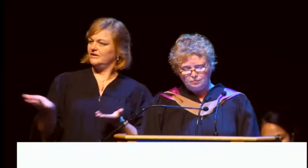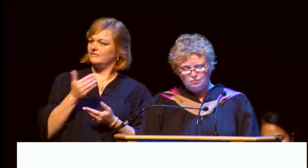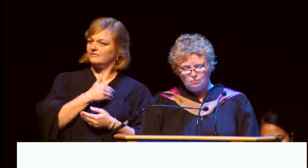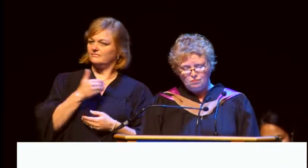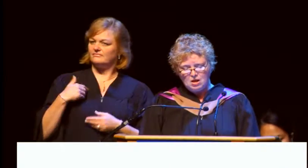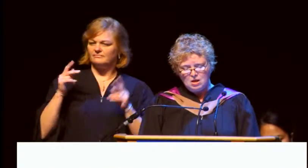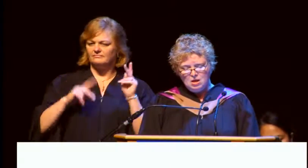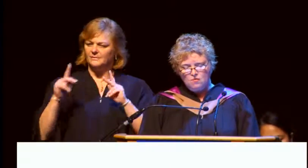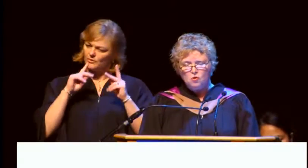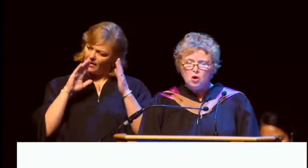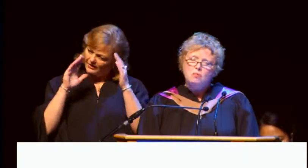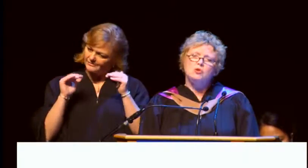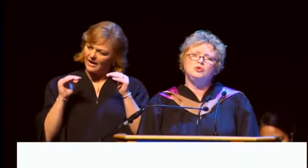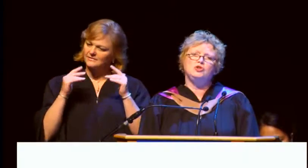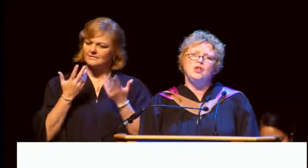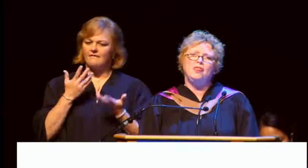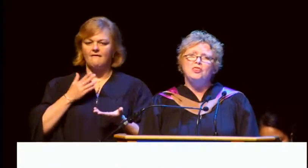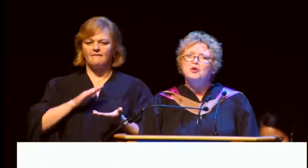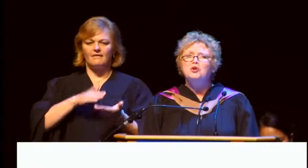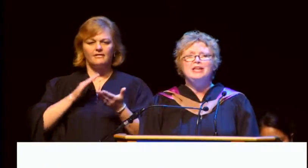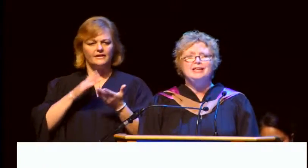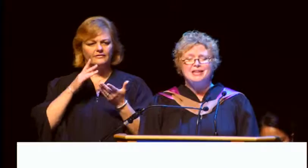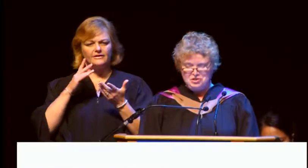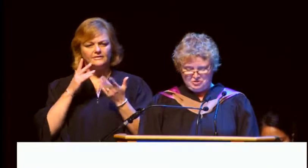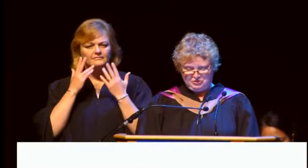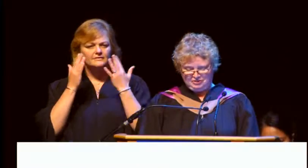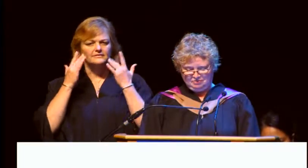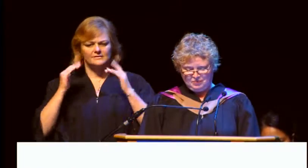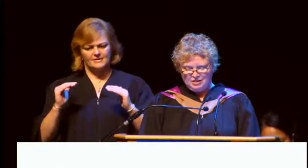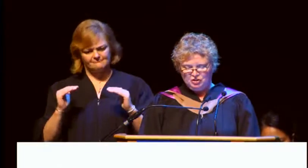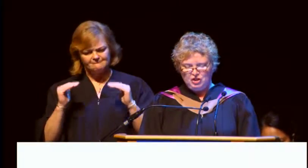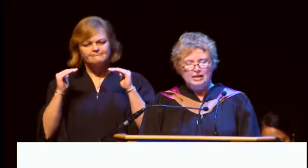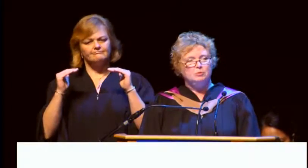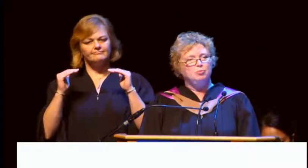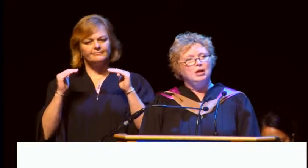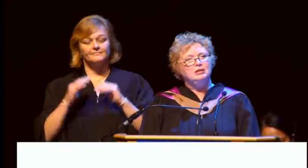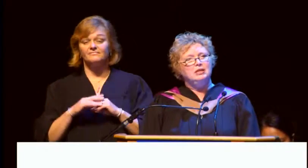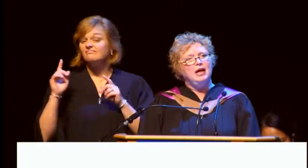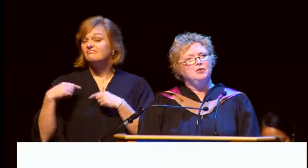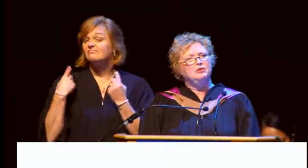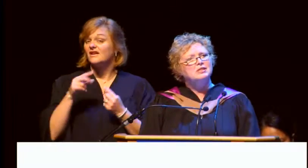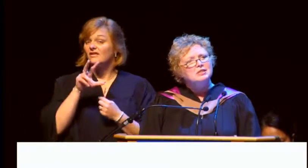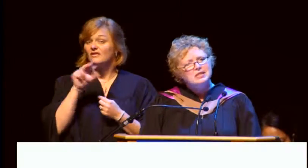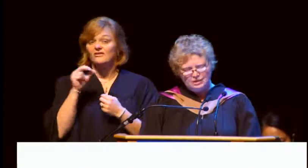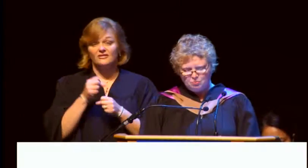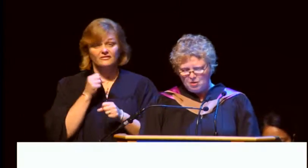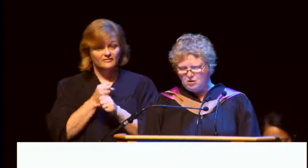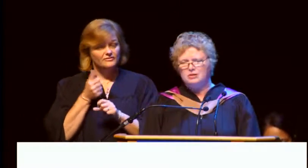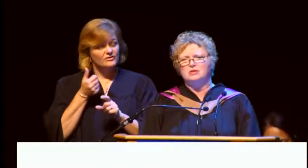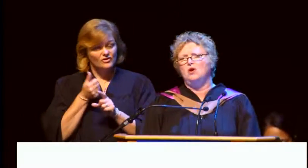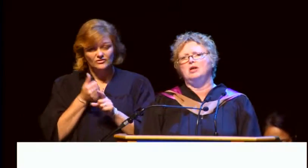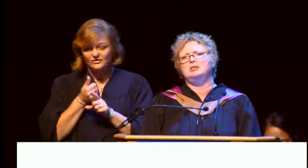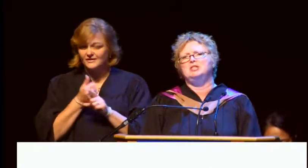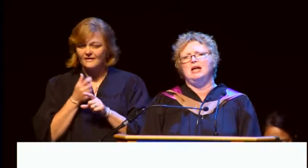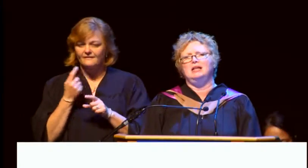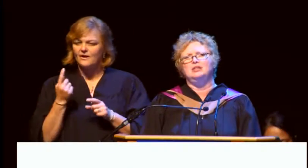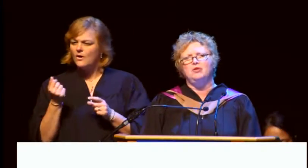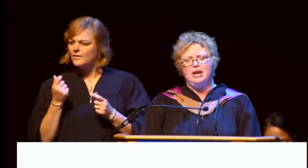FOR ALMOST 30 YEARS SHE HAS BROUGHT TOGETHER DISTINCT PARTS OF THE HOSPITALITY TRADE.